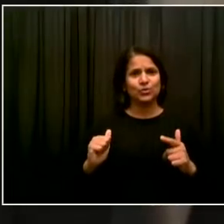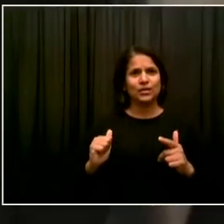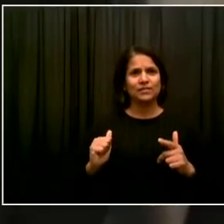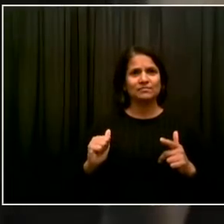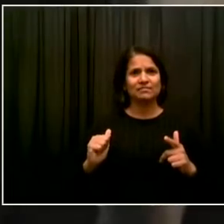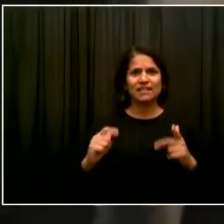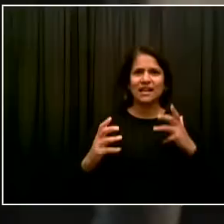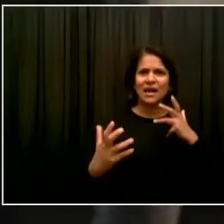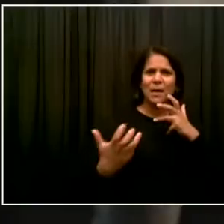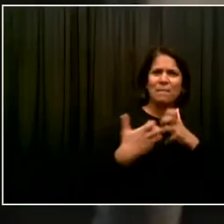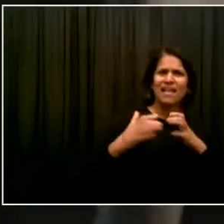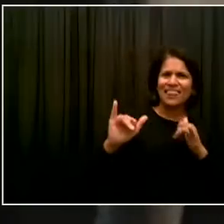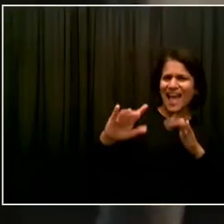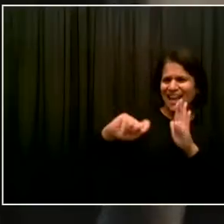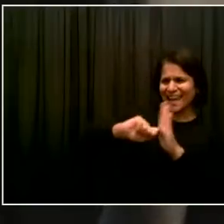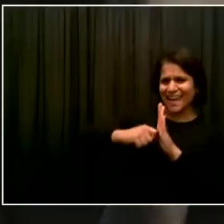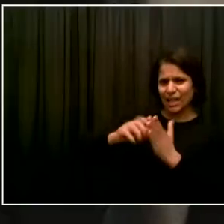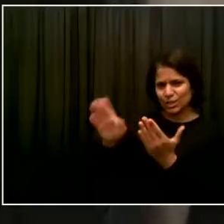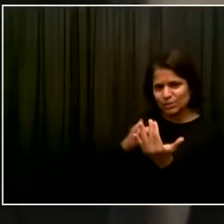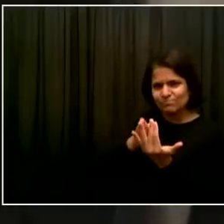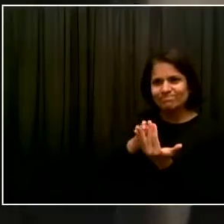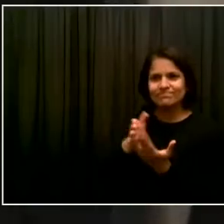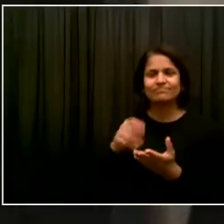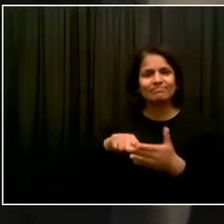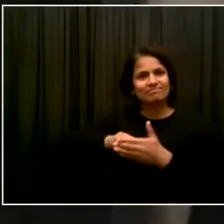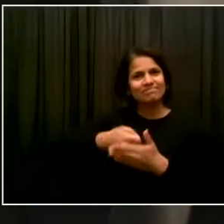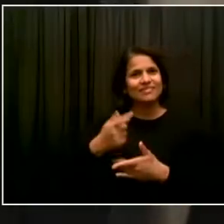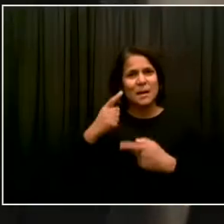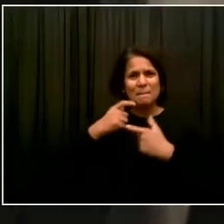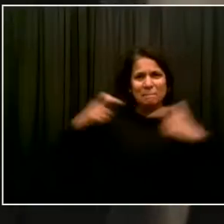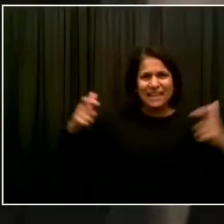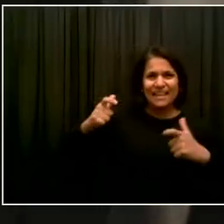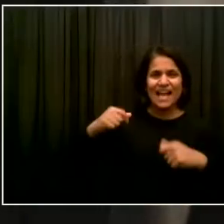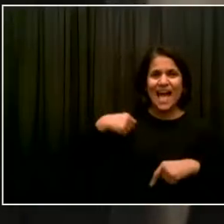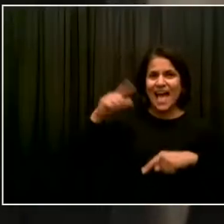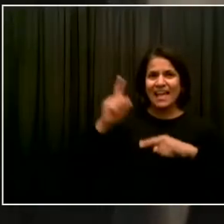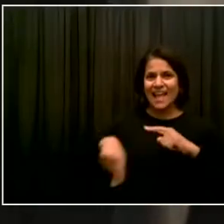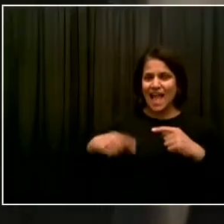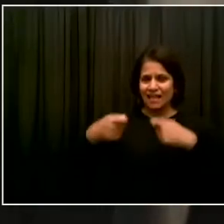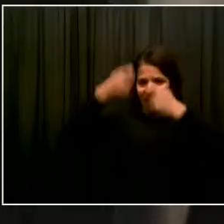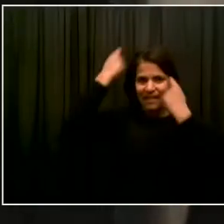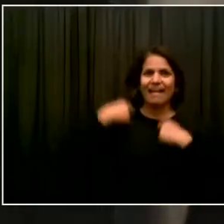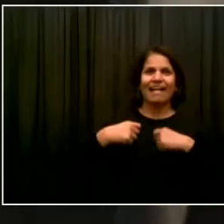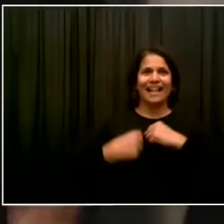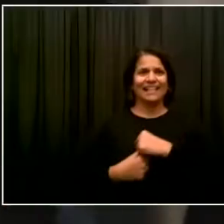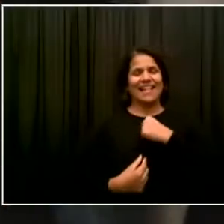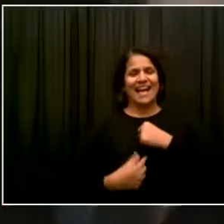SAFETY. I THANK YOU SO MUCH FOR THAT AND I'M GOING TO DO MY BEST TO LIVE UP TO THIS GLOIAR'KS EY. IT IS A LITTLE